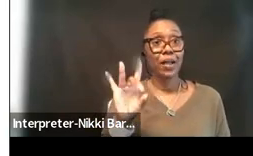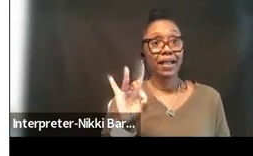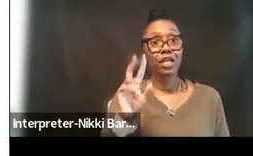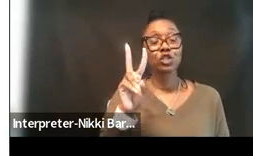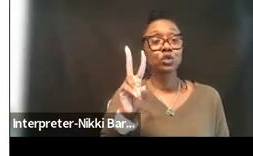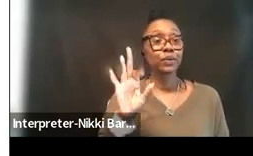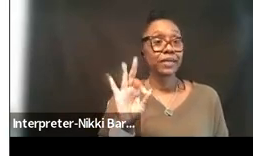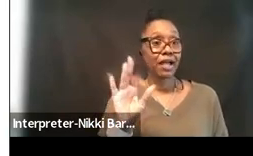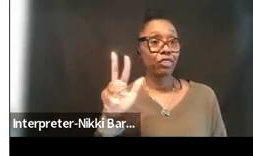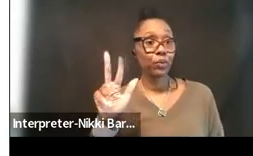Or you can email me at s. cresco@vialink.org. Again, please visit our website.